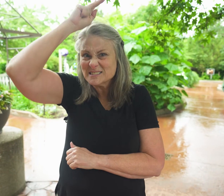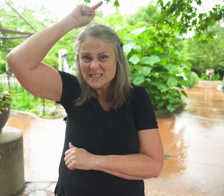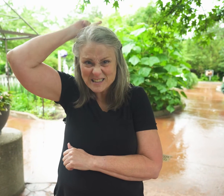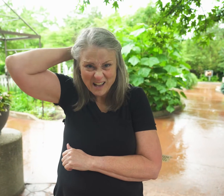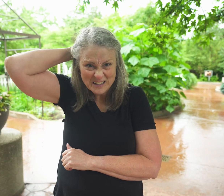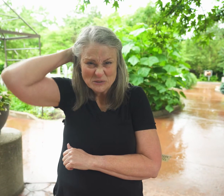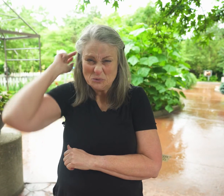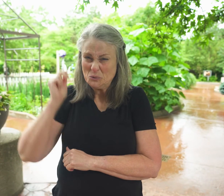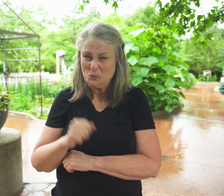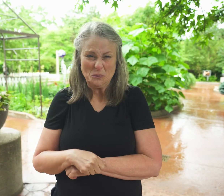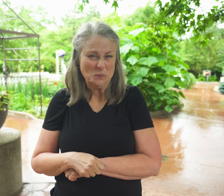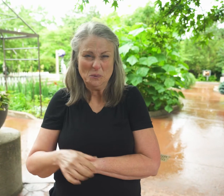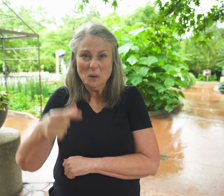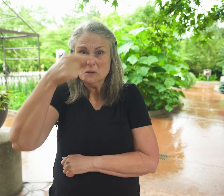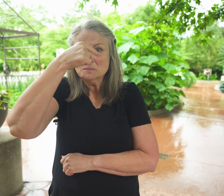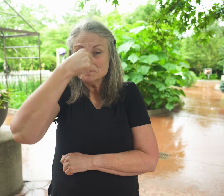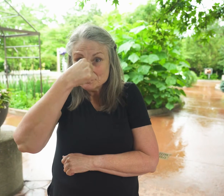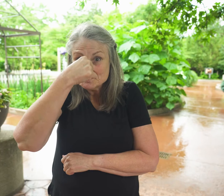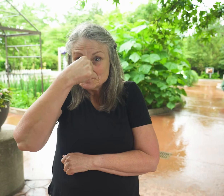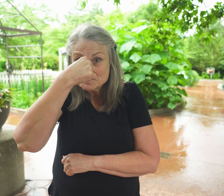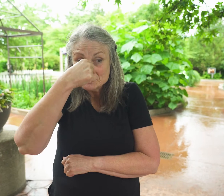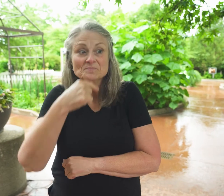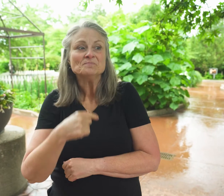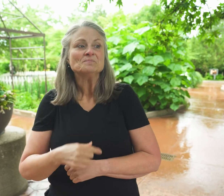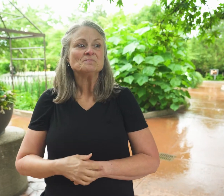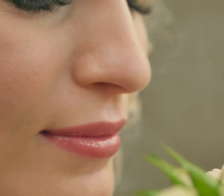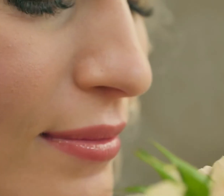The sign for that is, skunk. Ugh, they stink.